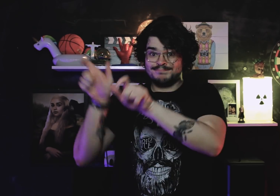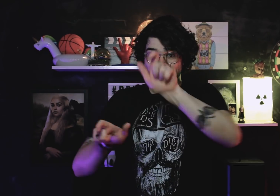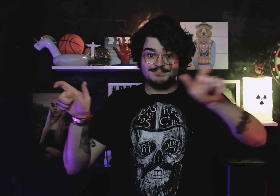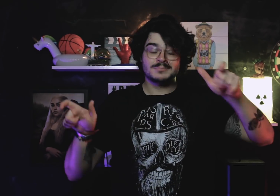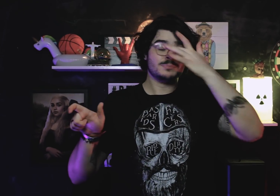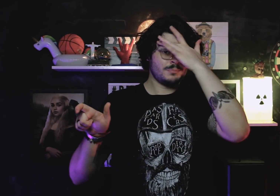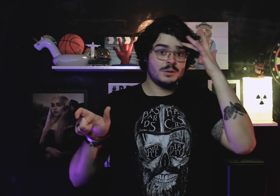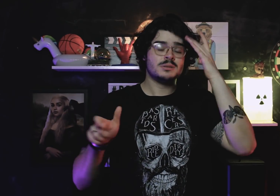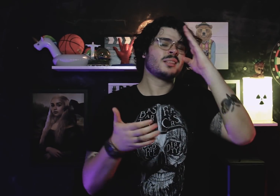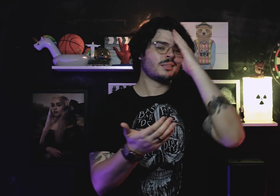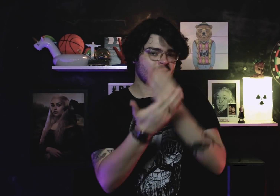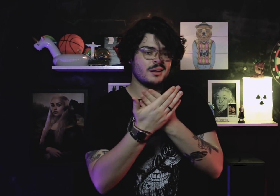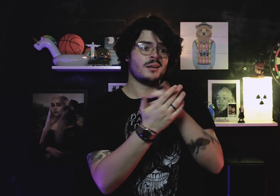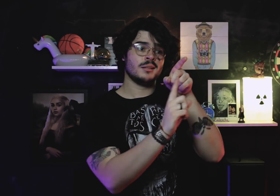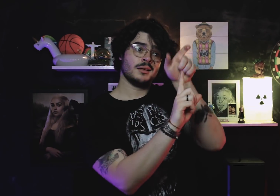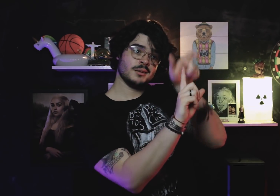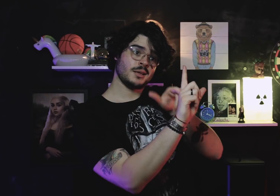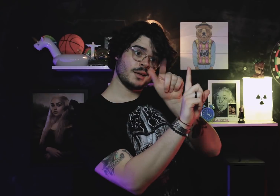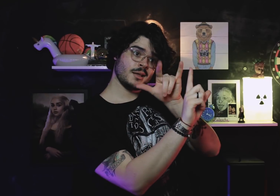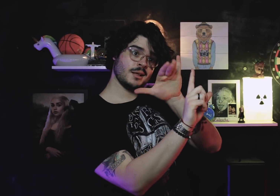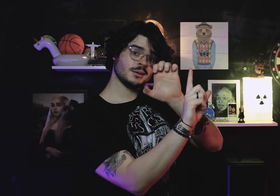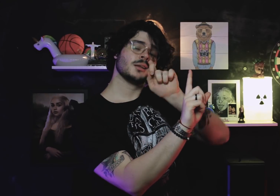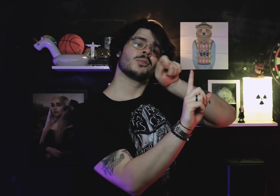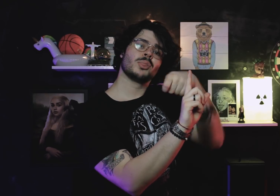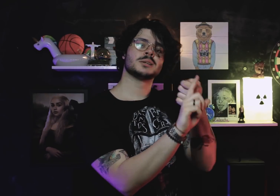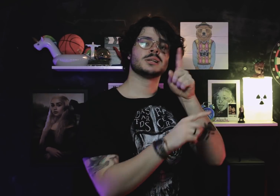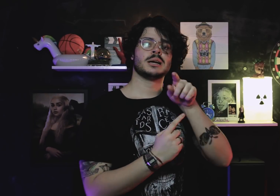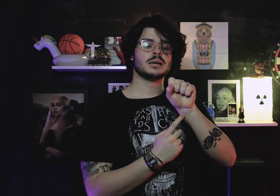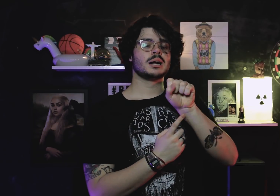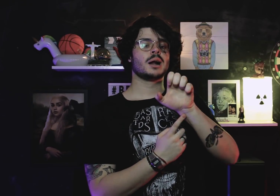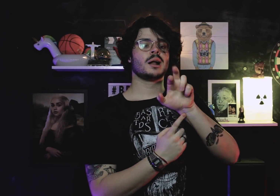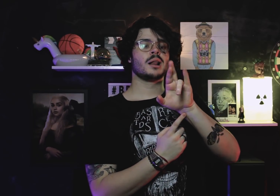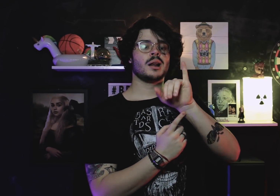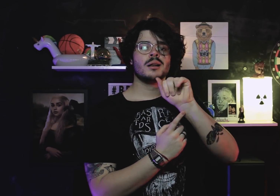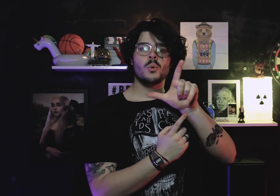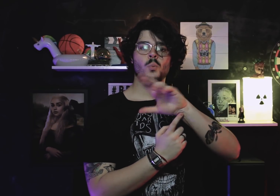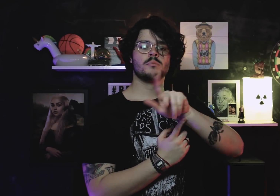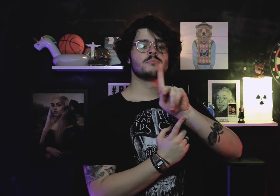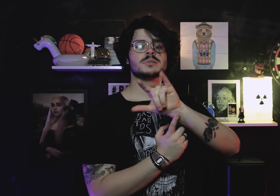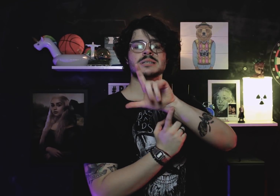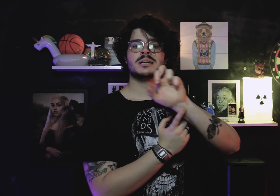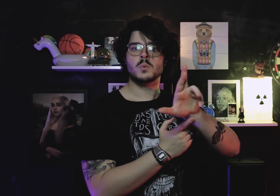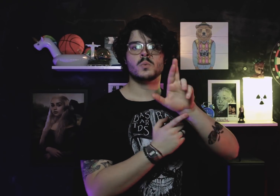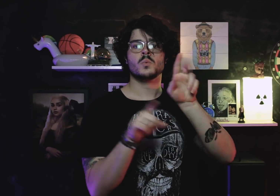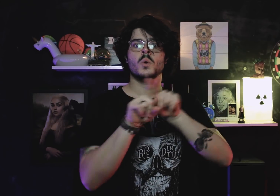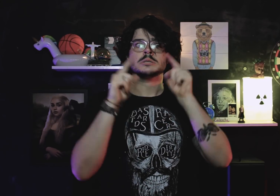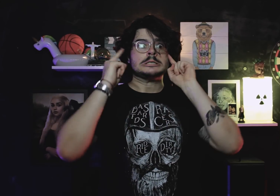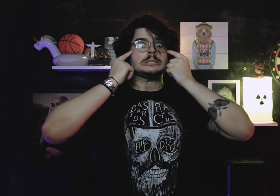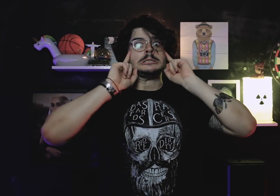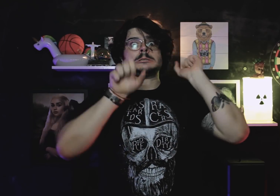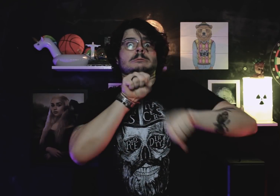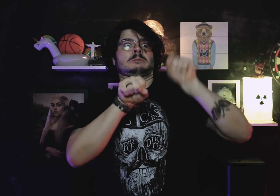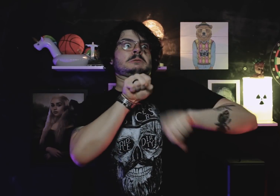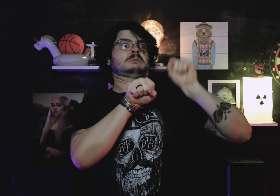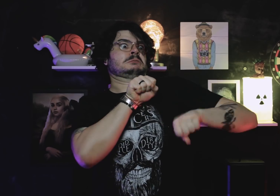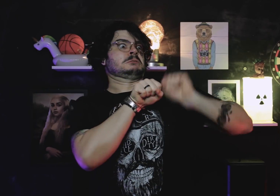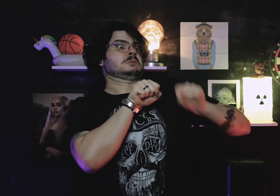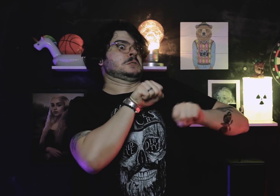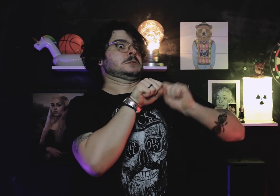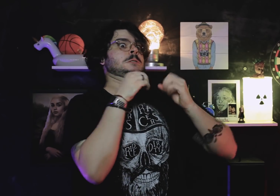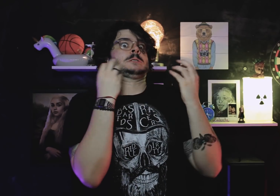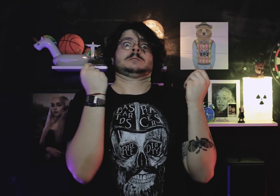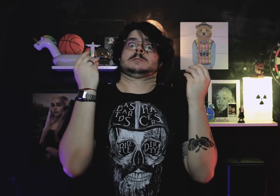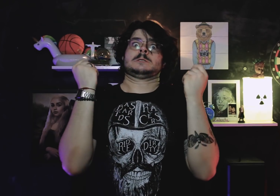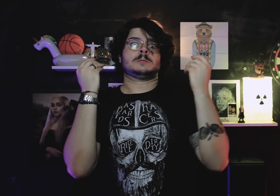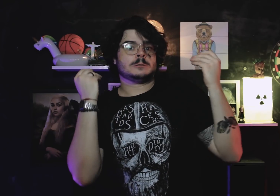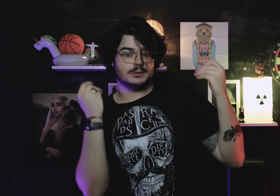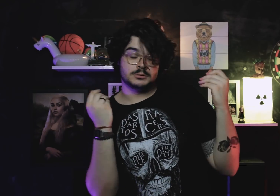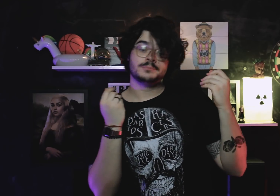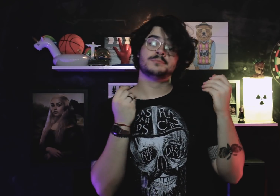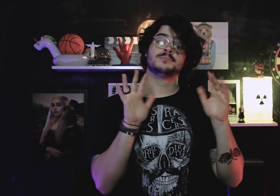Some believe that she was a serial killer,